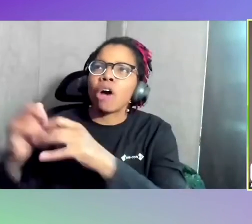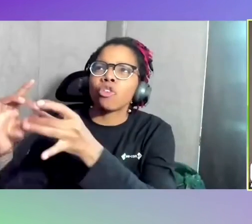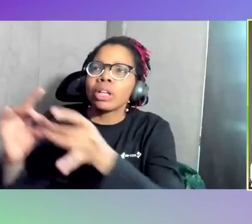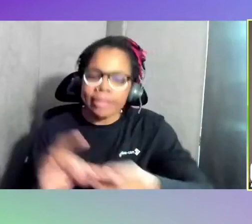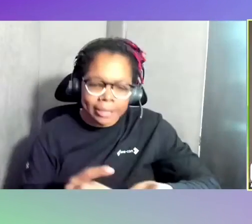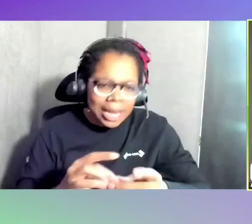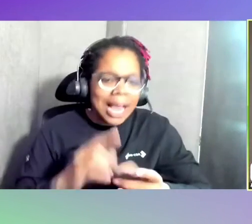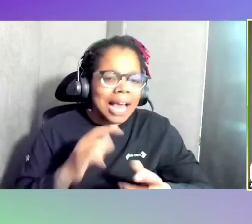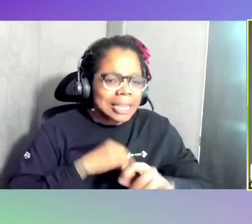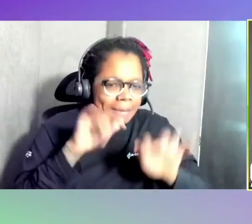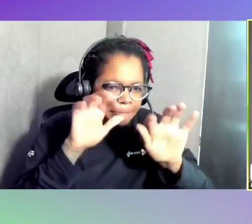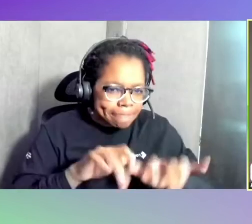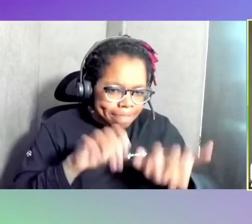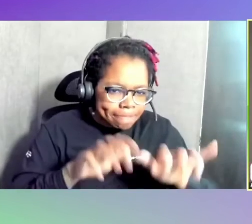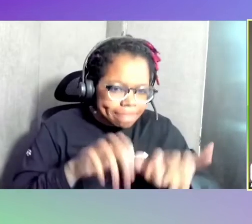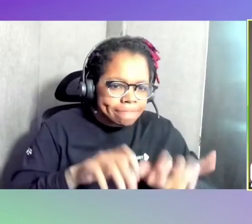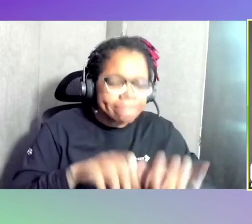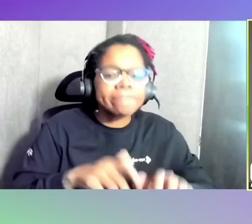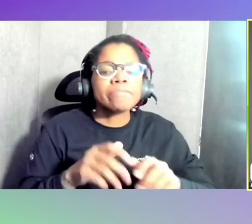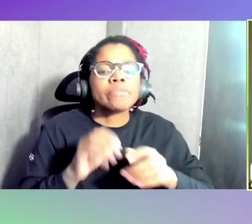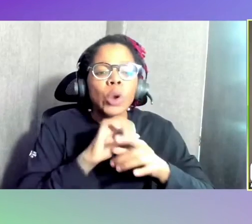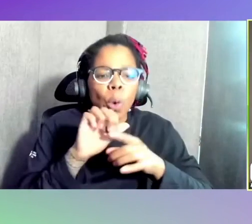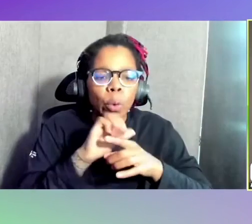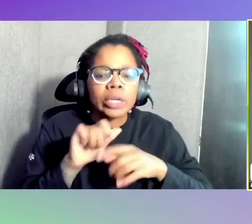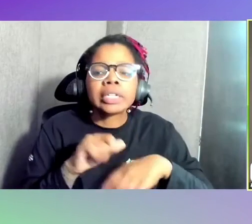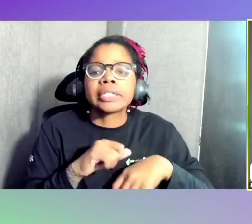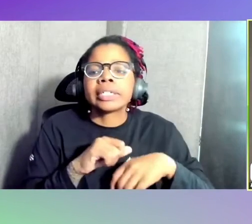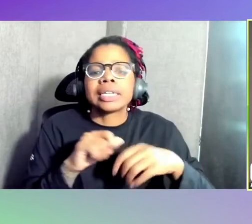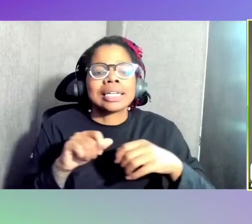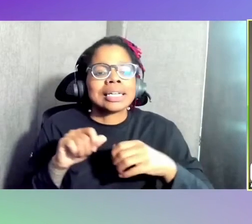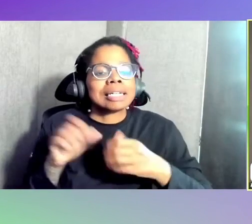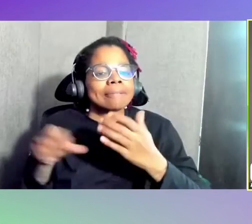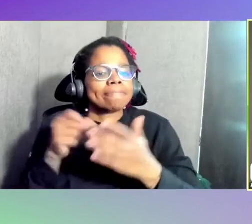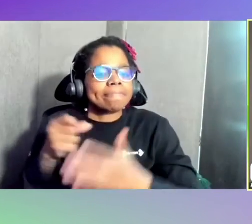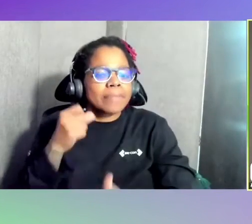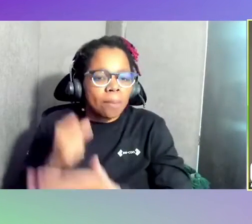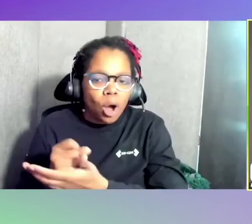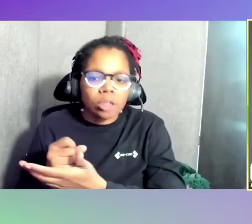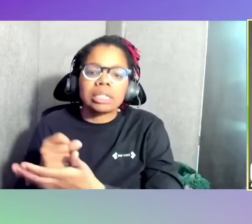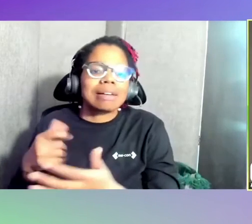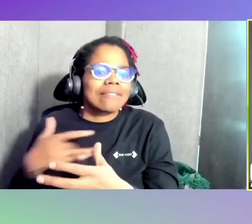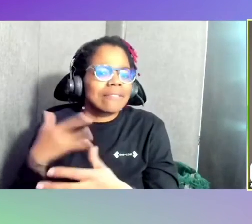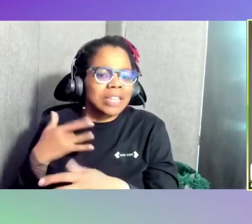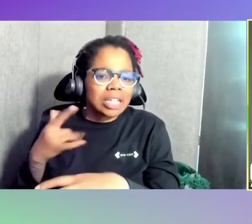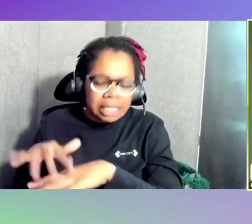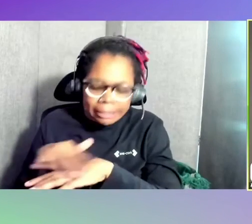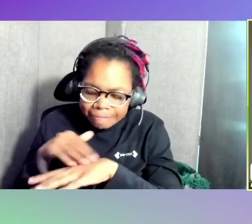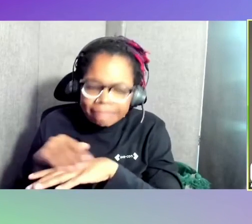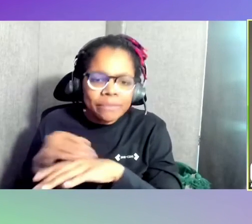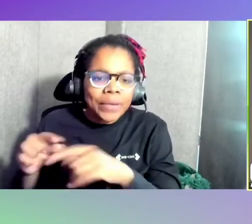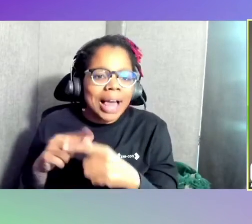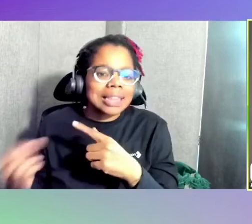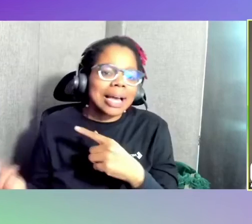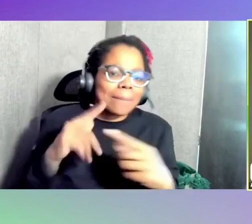dialing that in with the code when you're spatially thinking about it, and fill it on the blackboard, and you can come